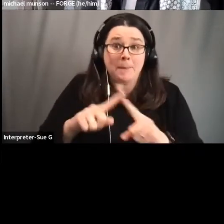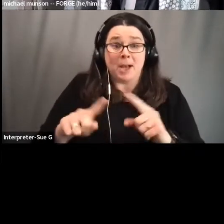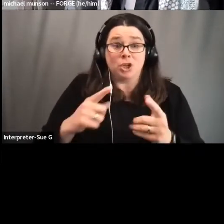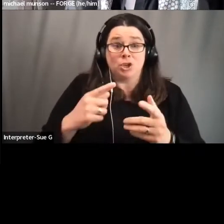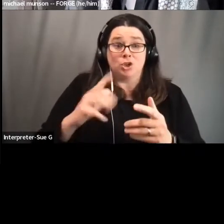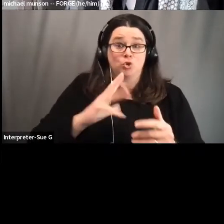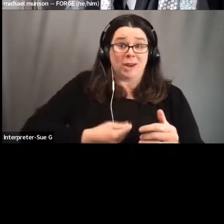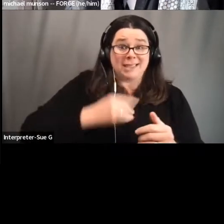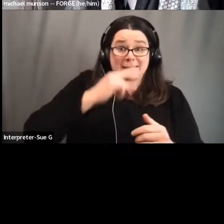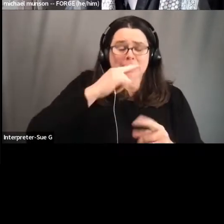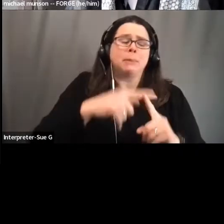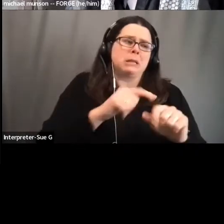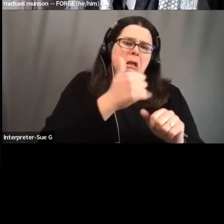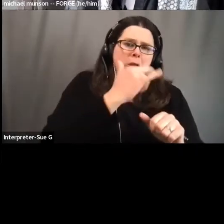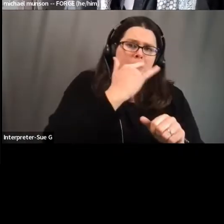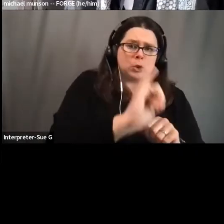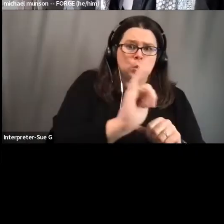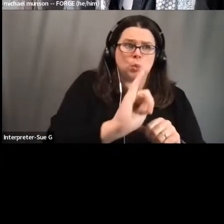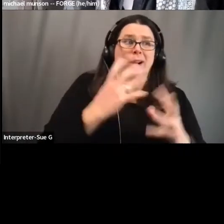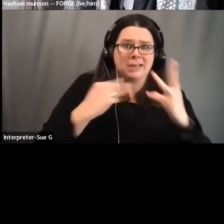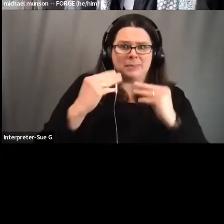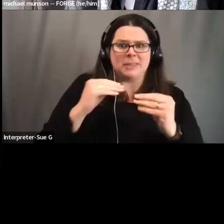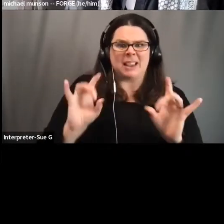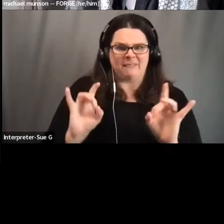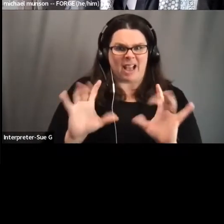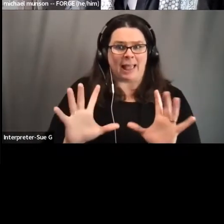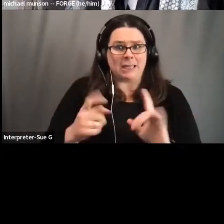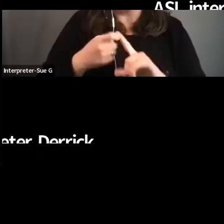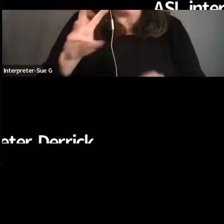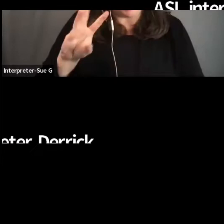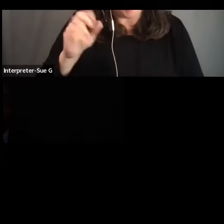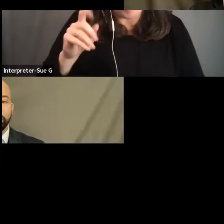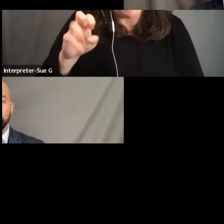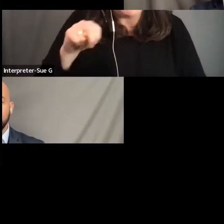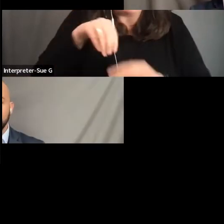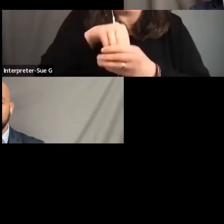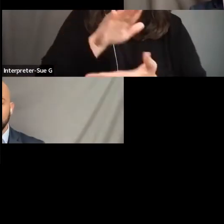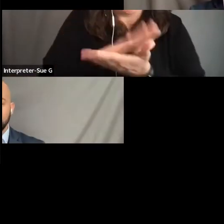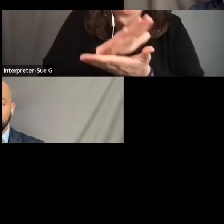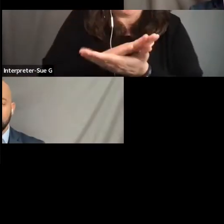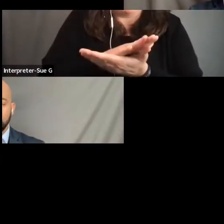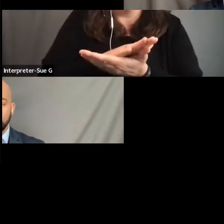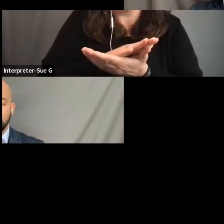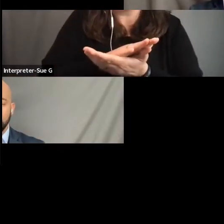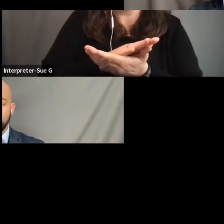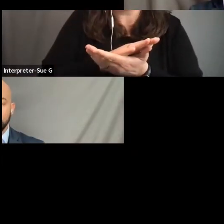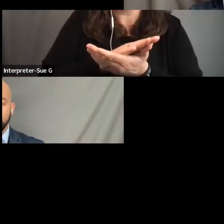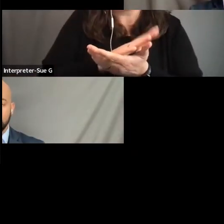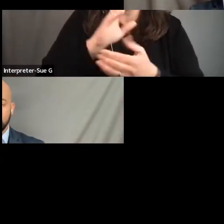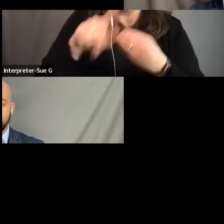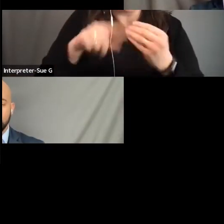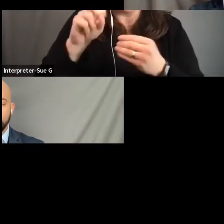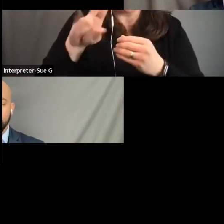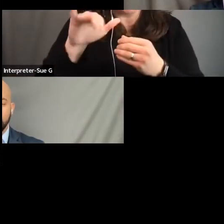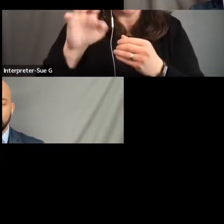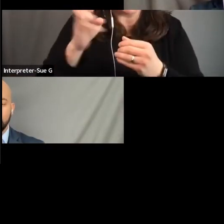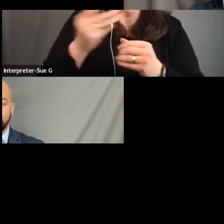are experiencing that violence from weapons. We're gonna talk about suicide in several different ways today